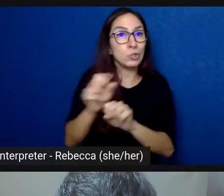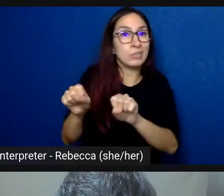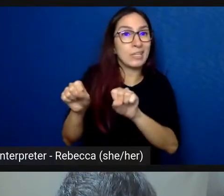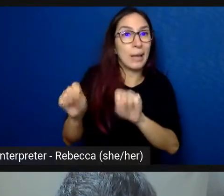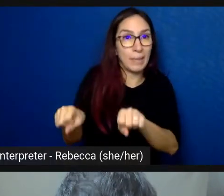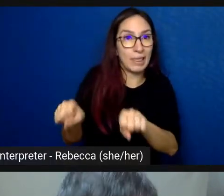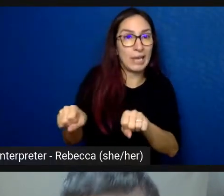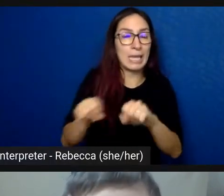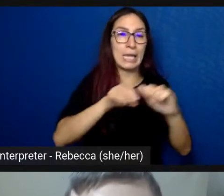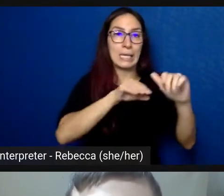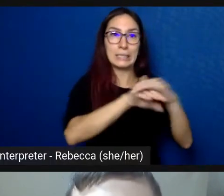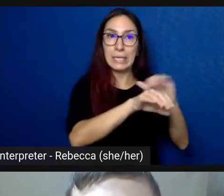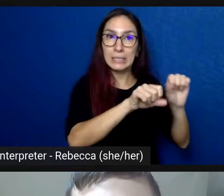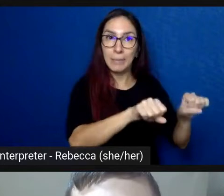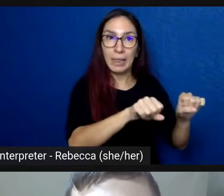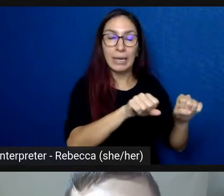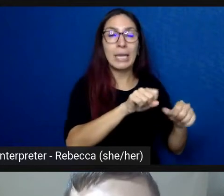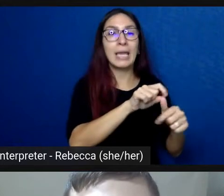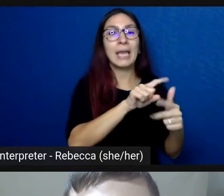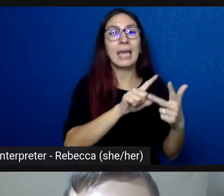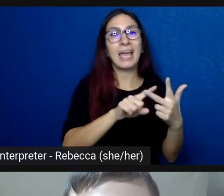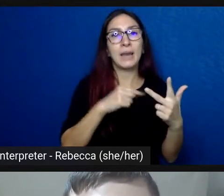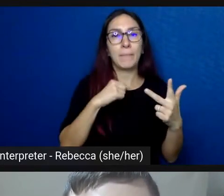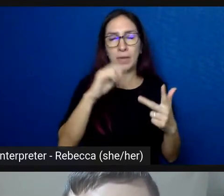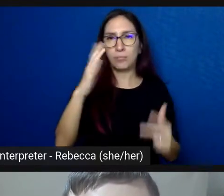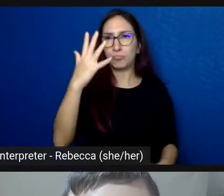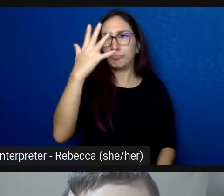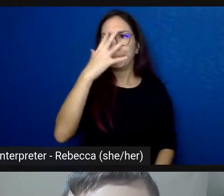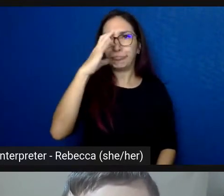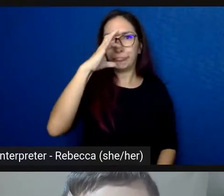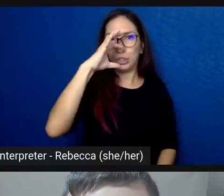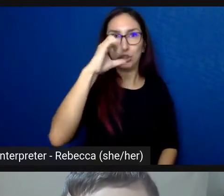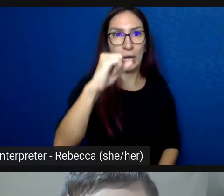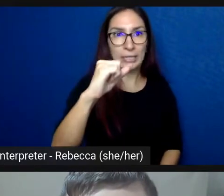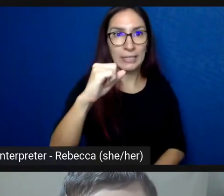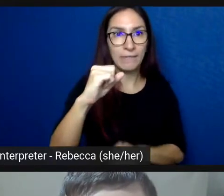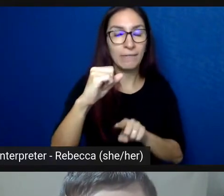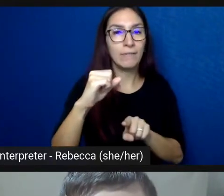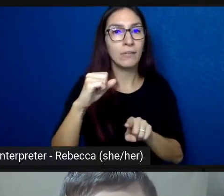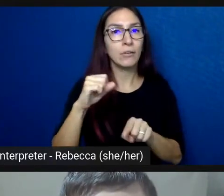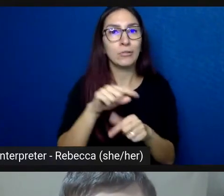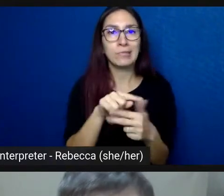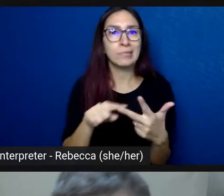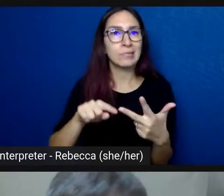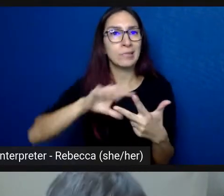and being attractive really